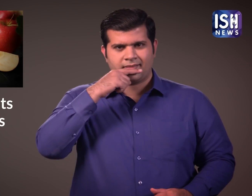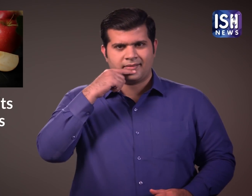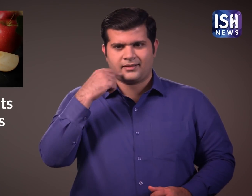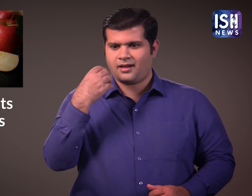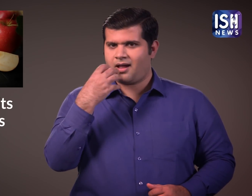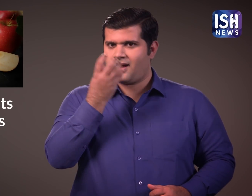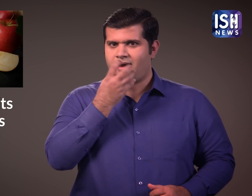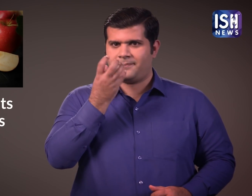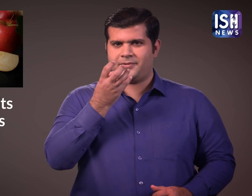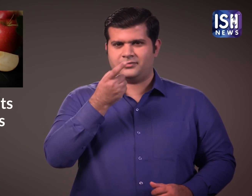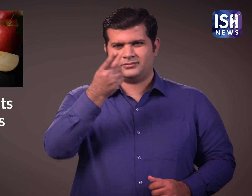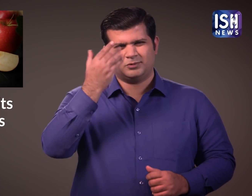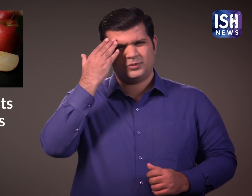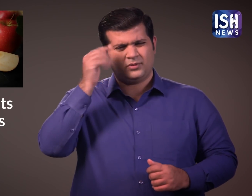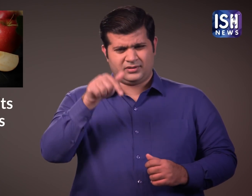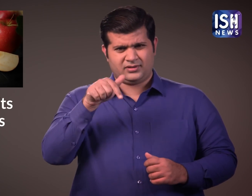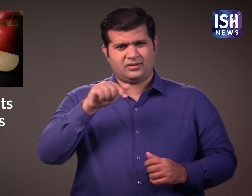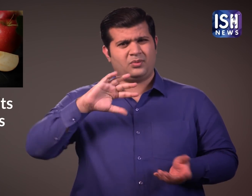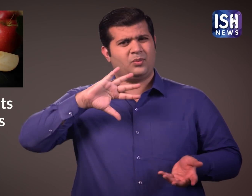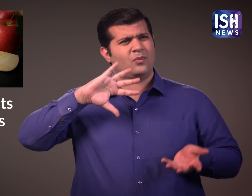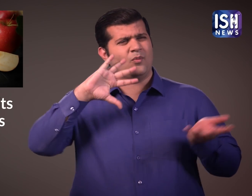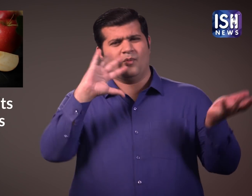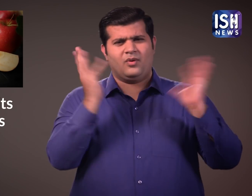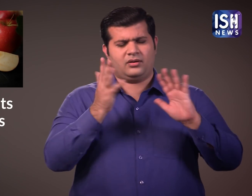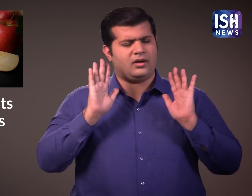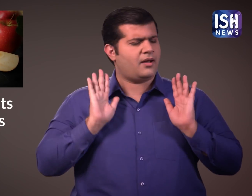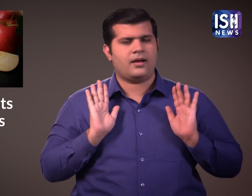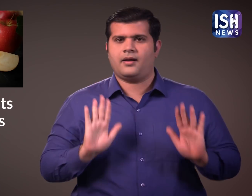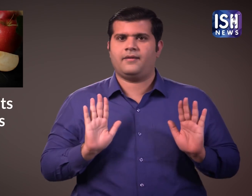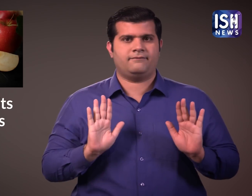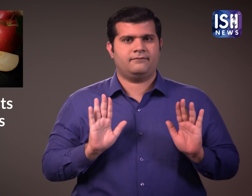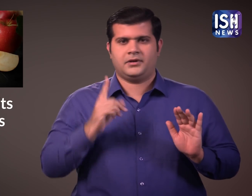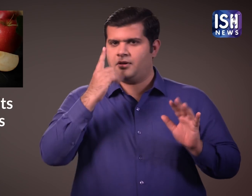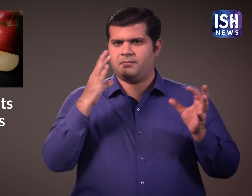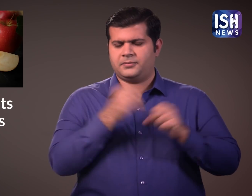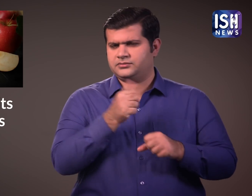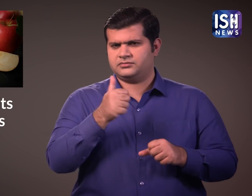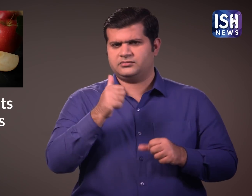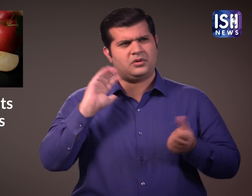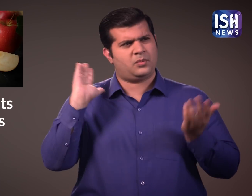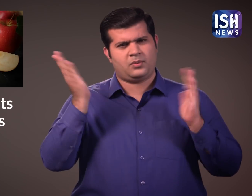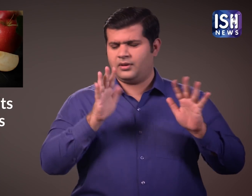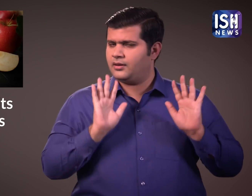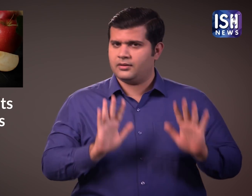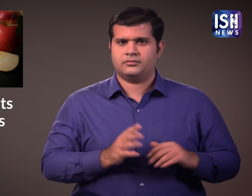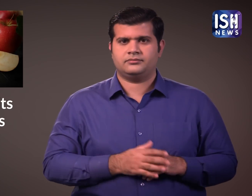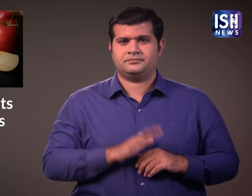Apples! This something that people across the world have eaten. There can't be single person who hasn't!